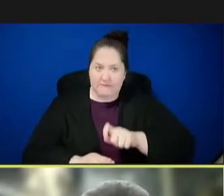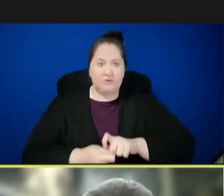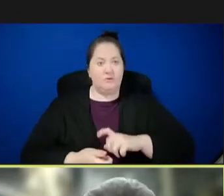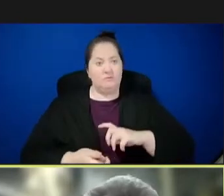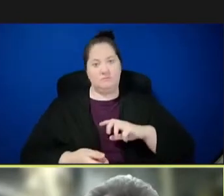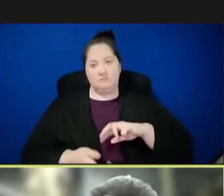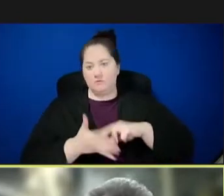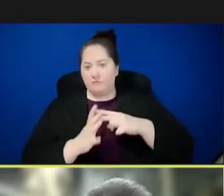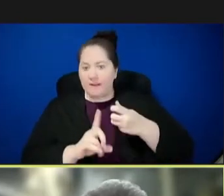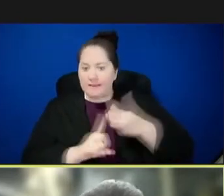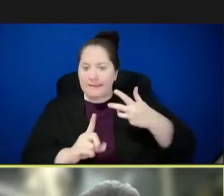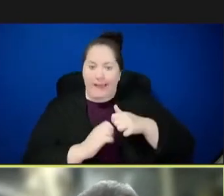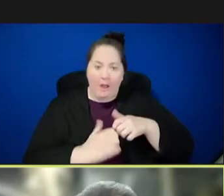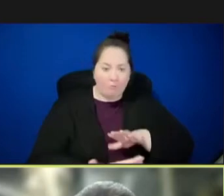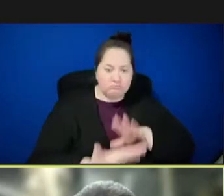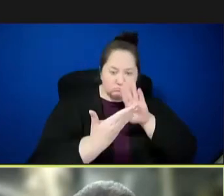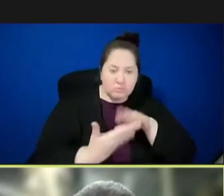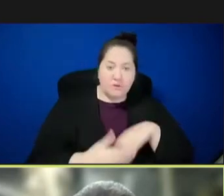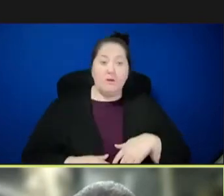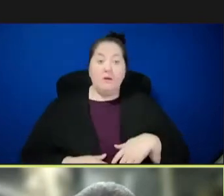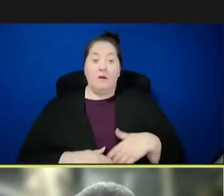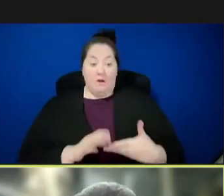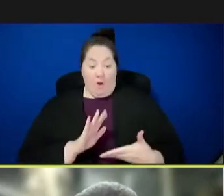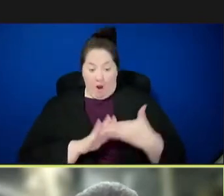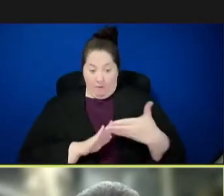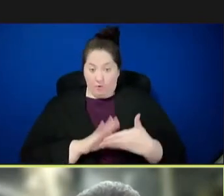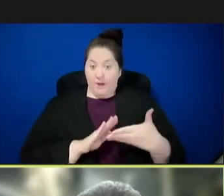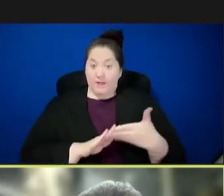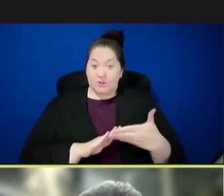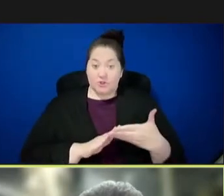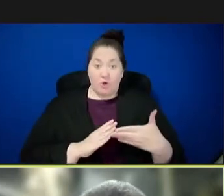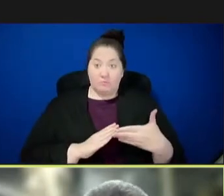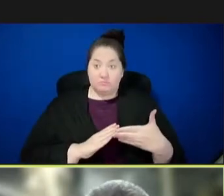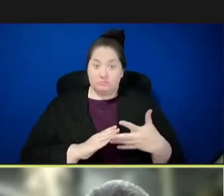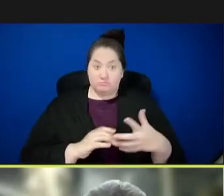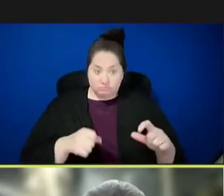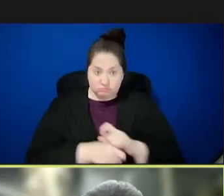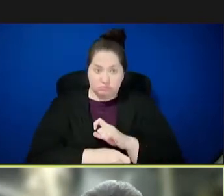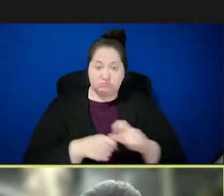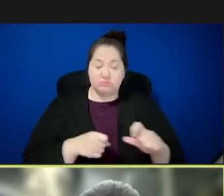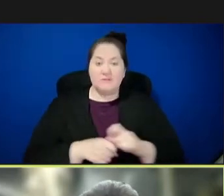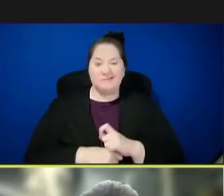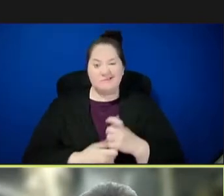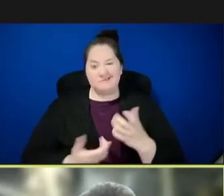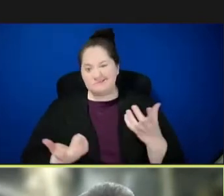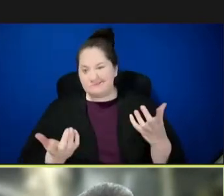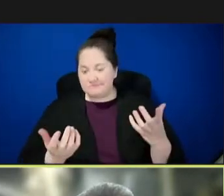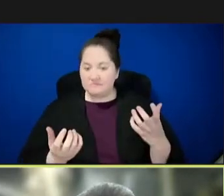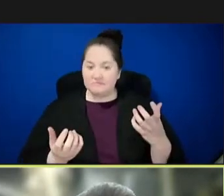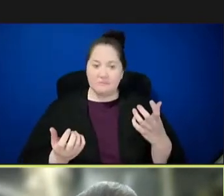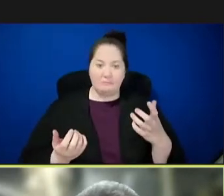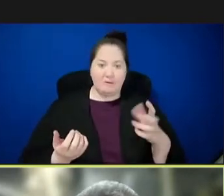approach. In the operational space, we have fallen victim over a number of years in designing our use